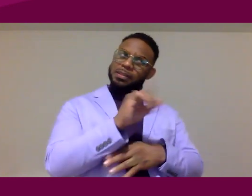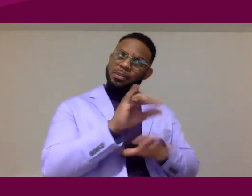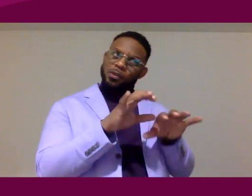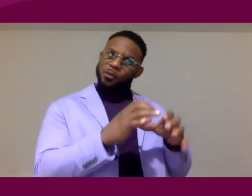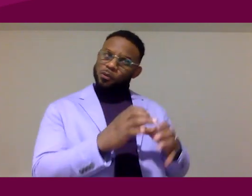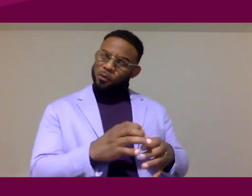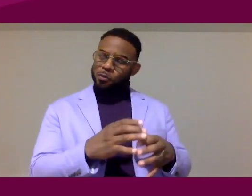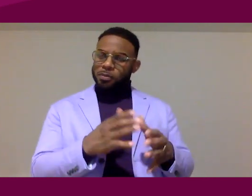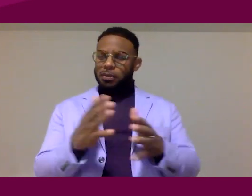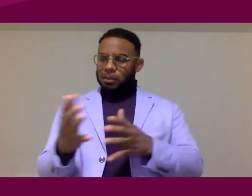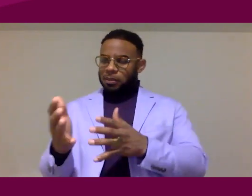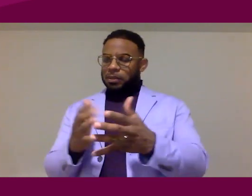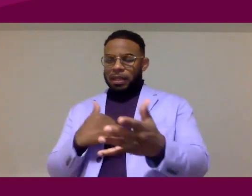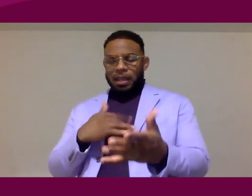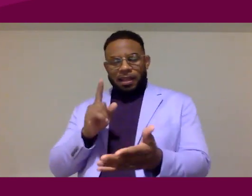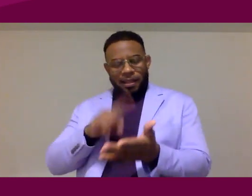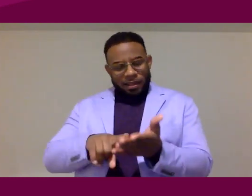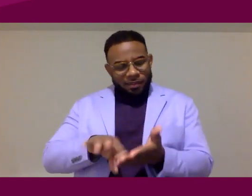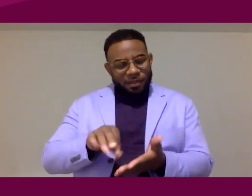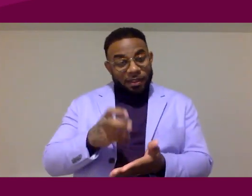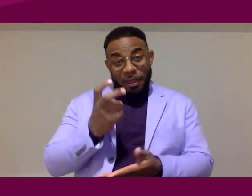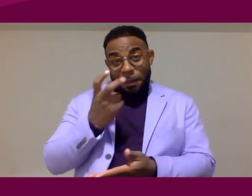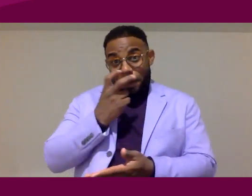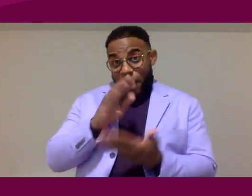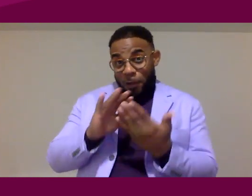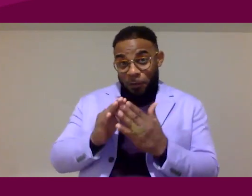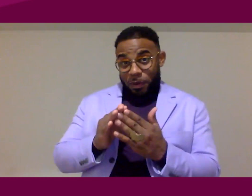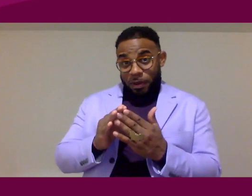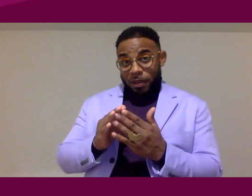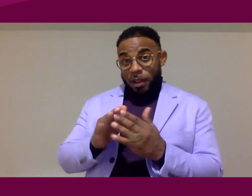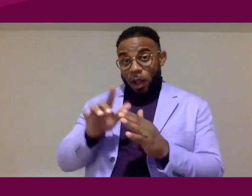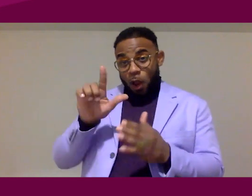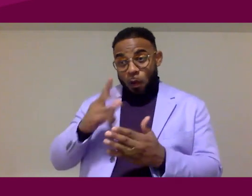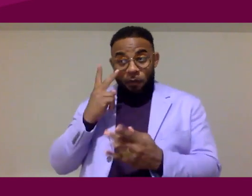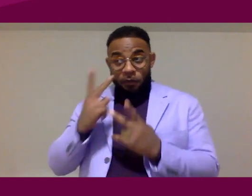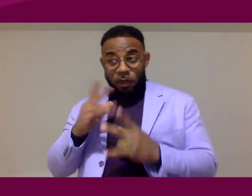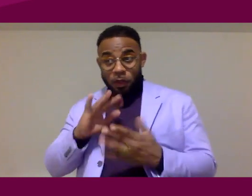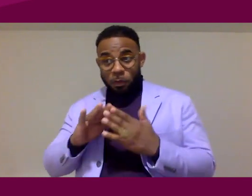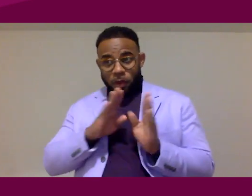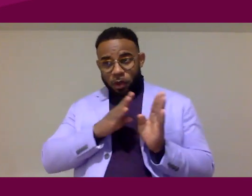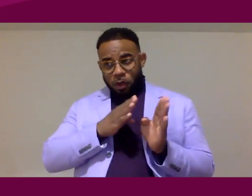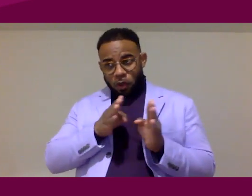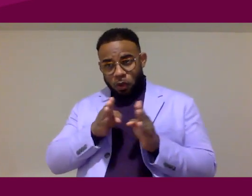And I've found that the blind community and the low vision community tend to go towards